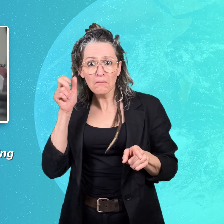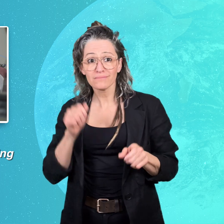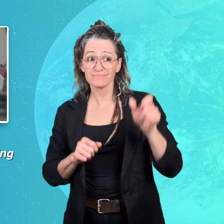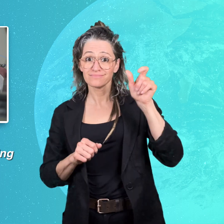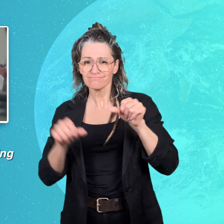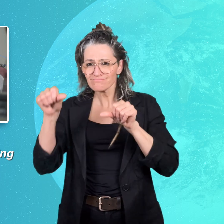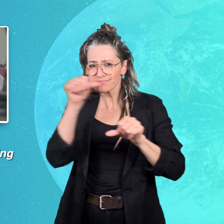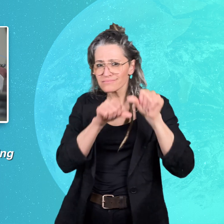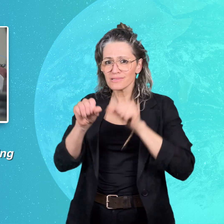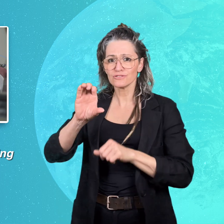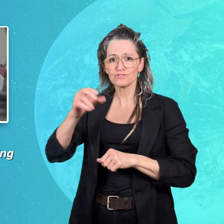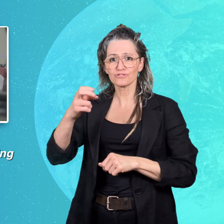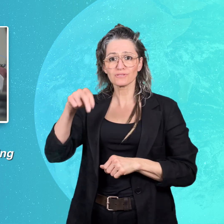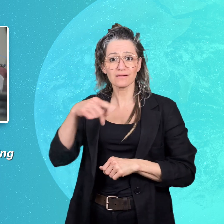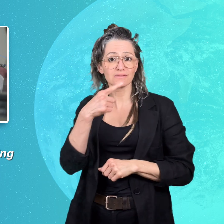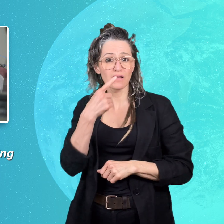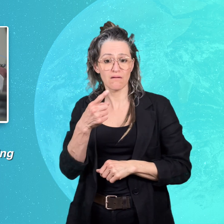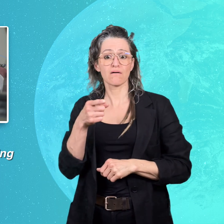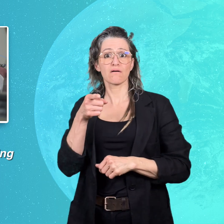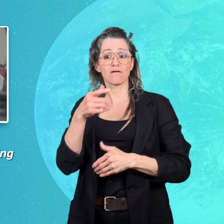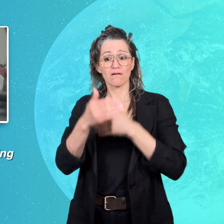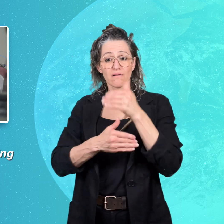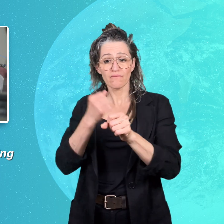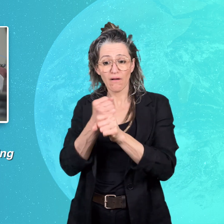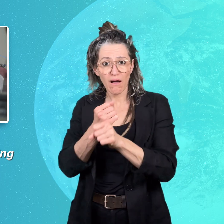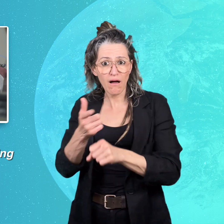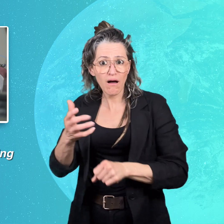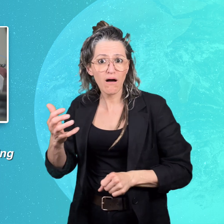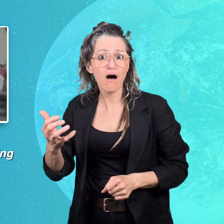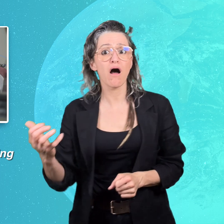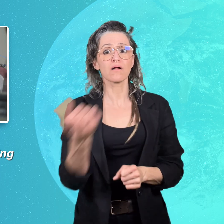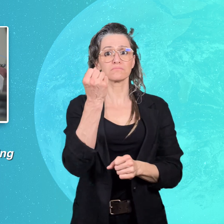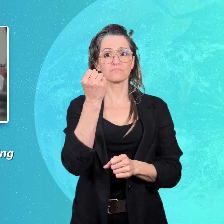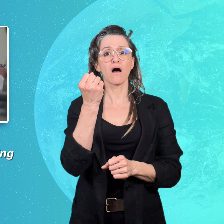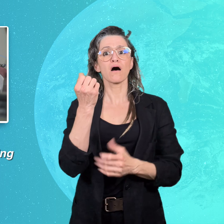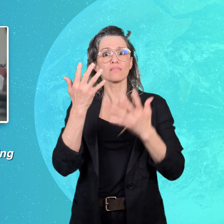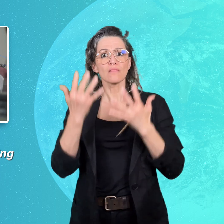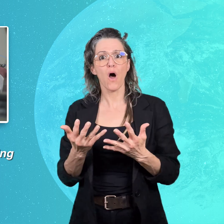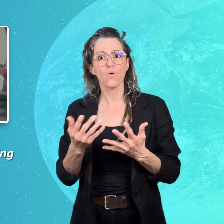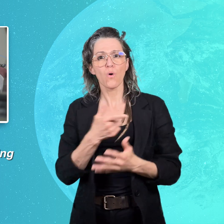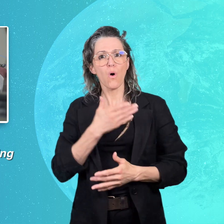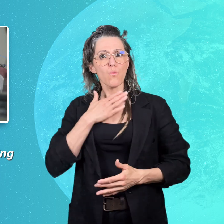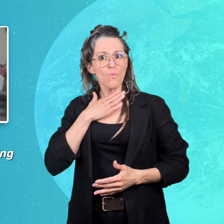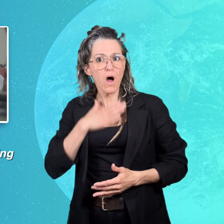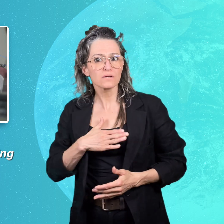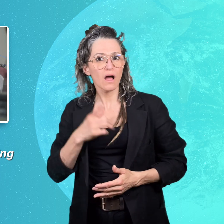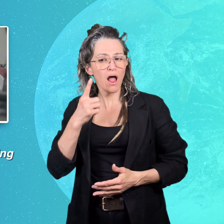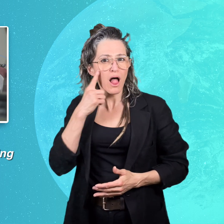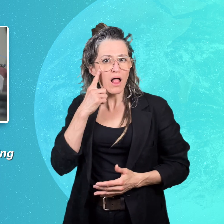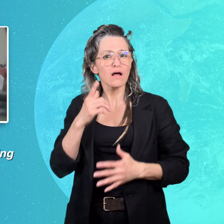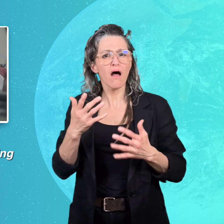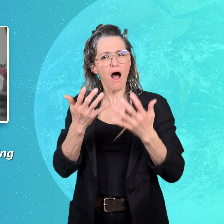Chen says that this breakthrough means that they can now try